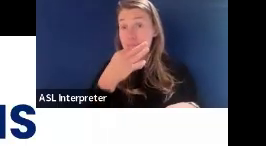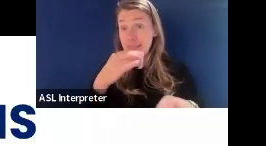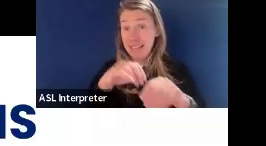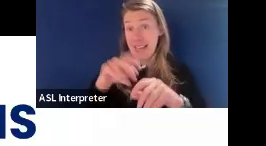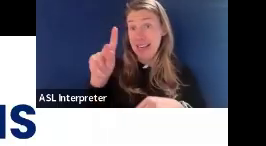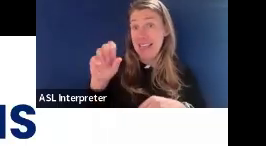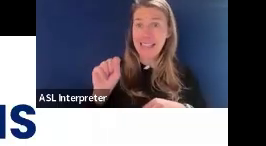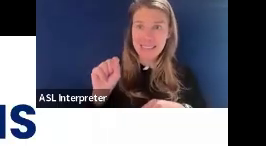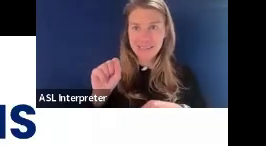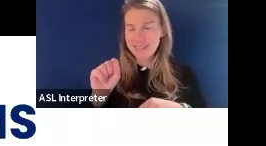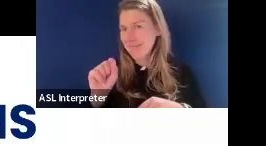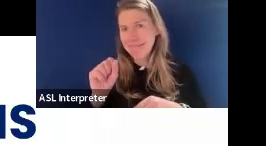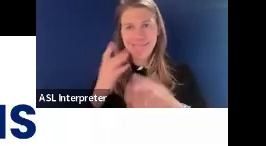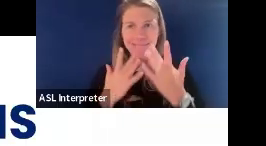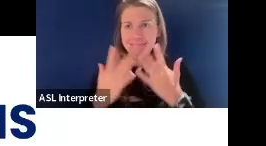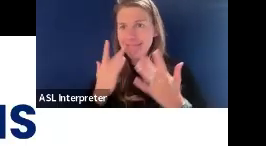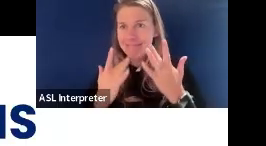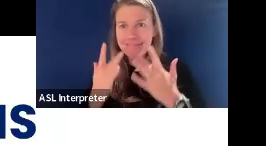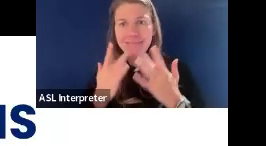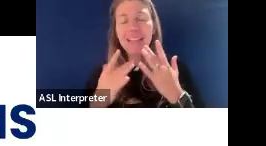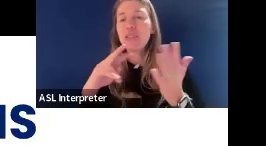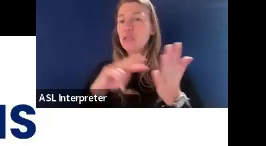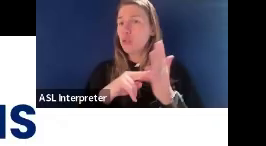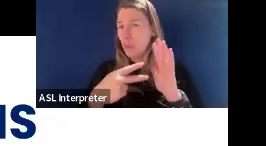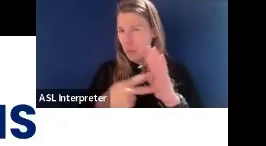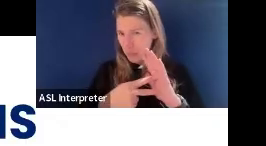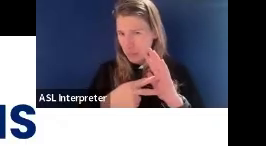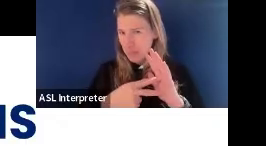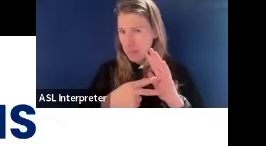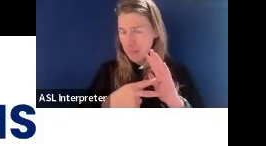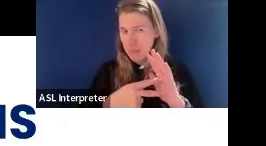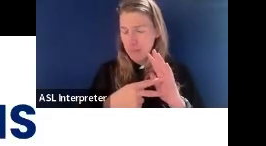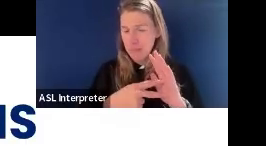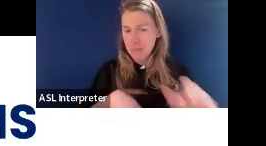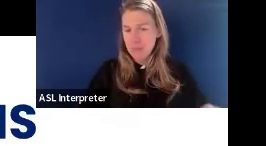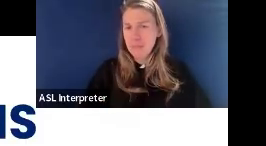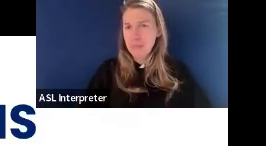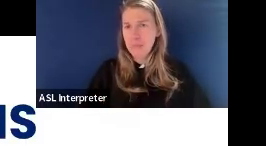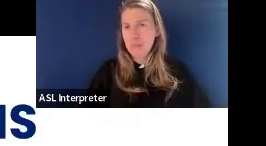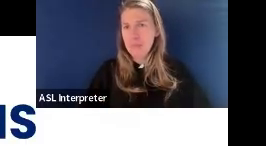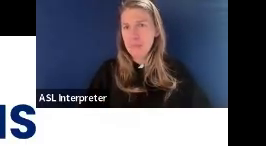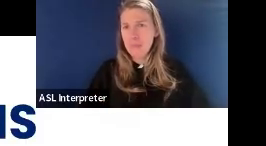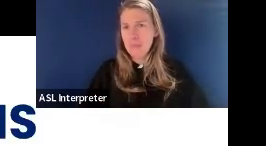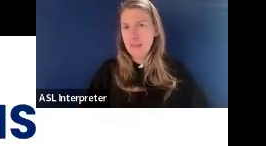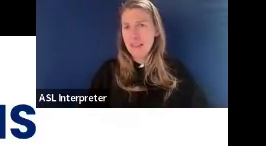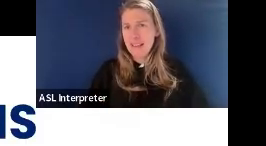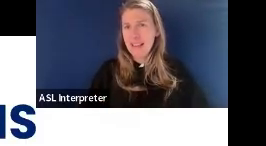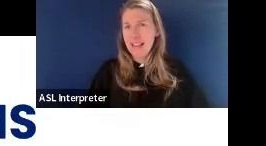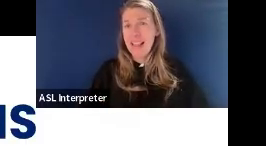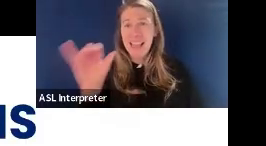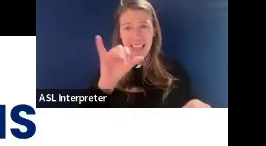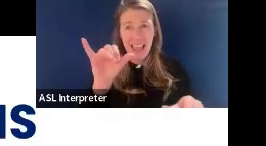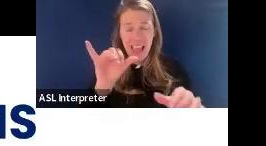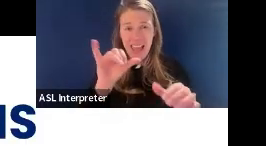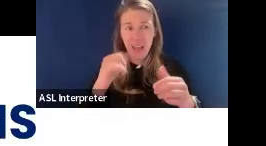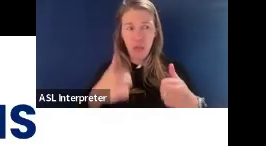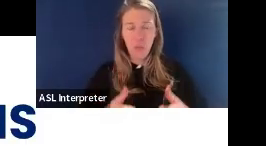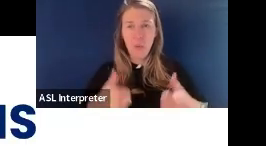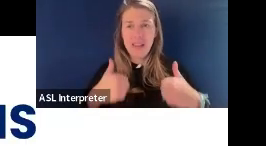Kansas. So there would probably be as far as the residential service go,